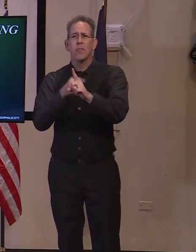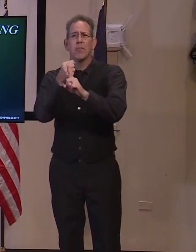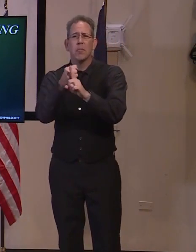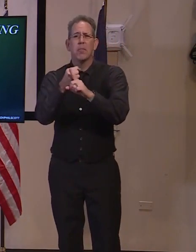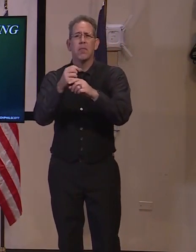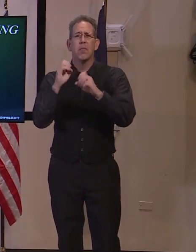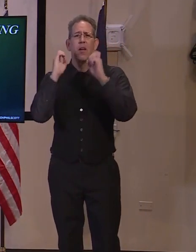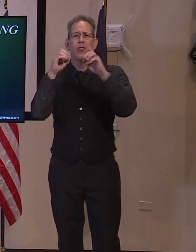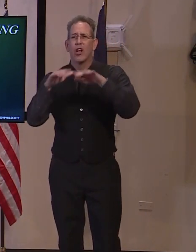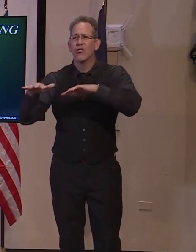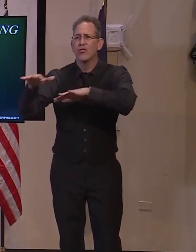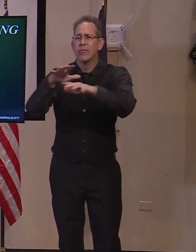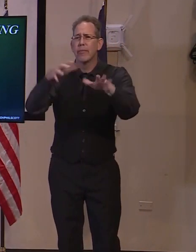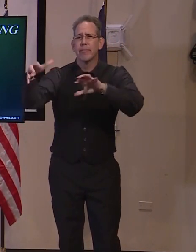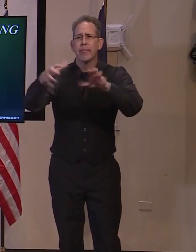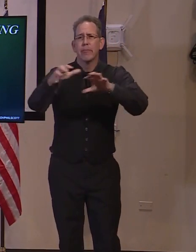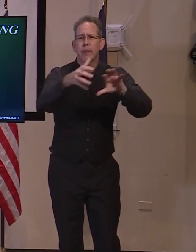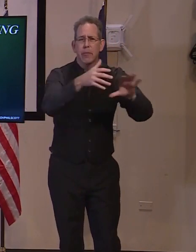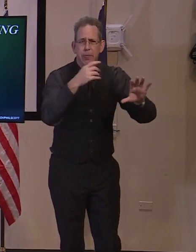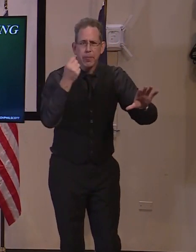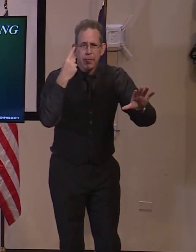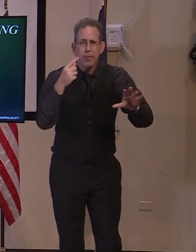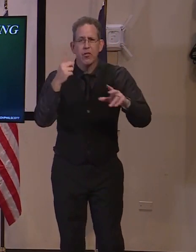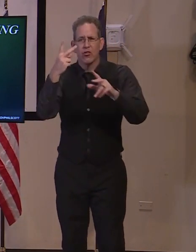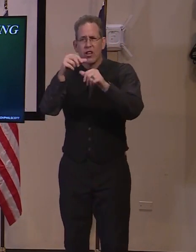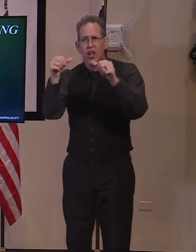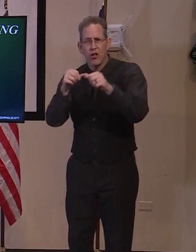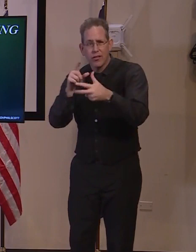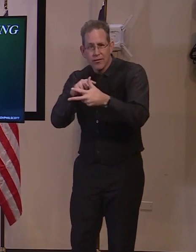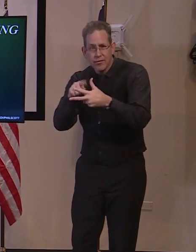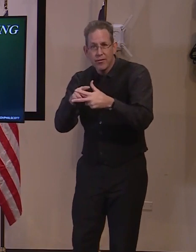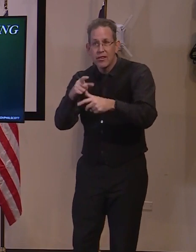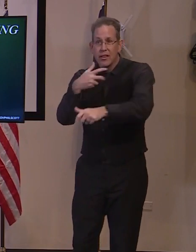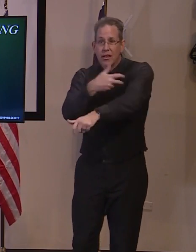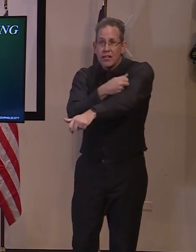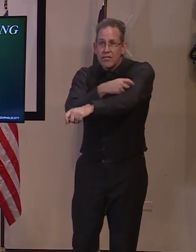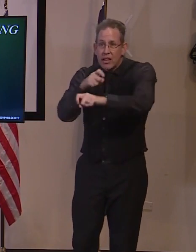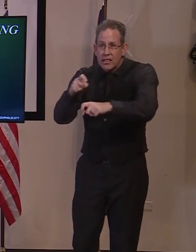strategies are vaccination testing and the in school recommendations for mitigation.